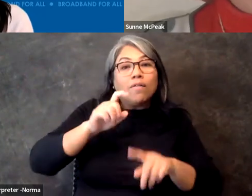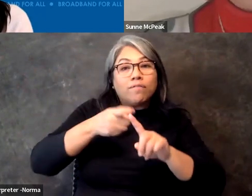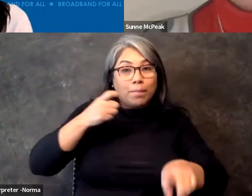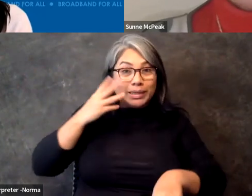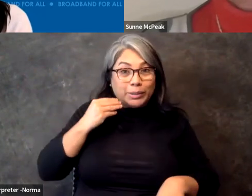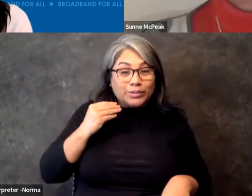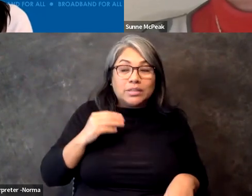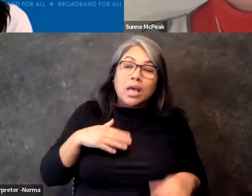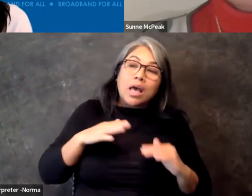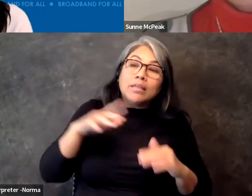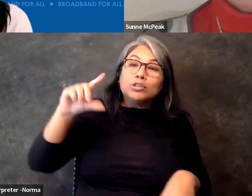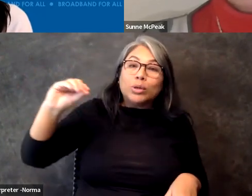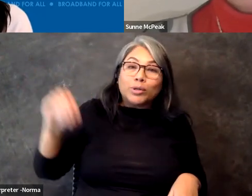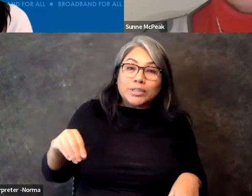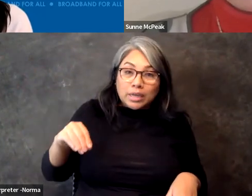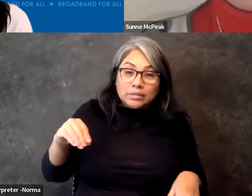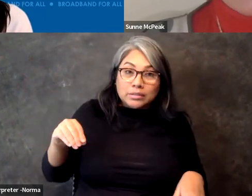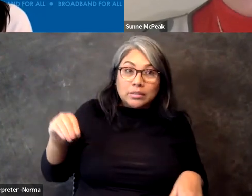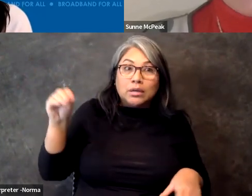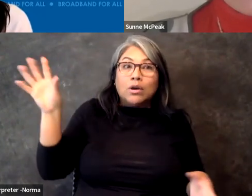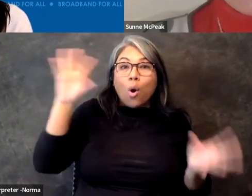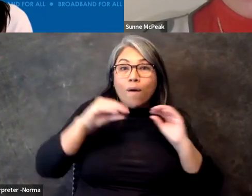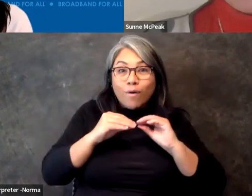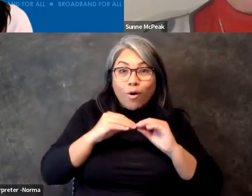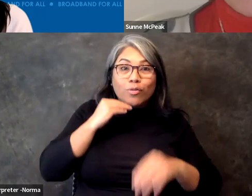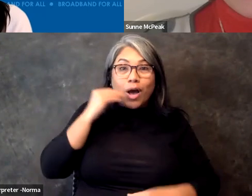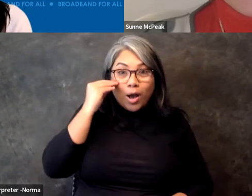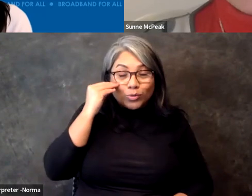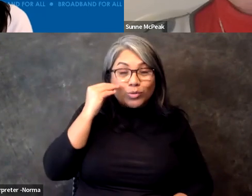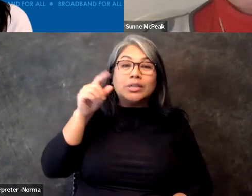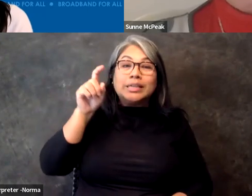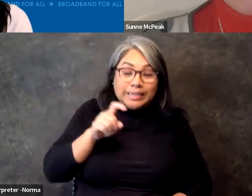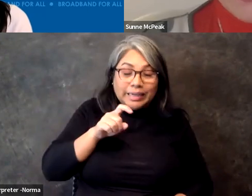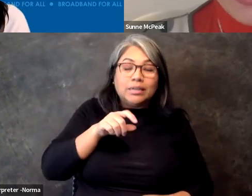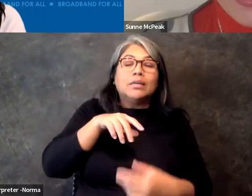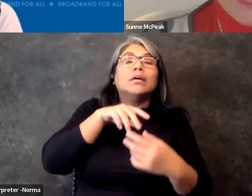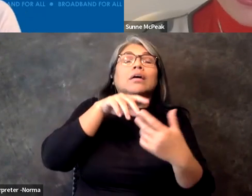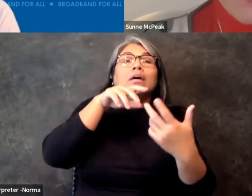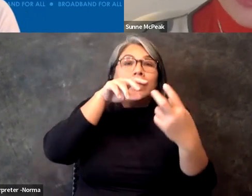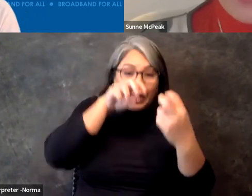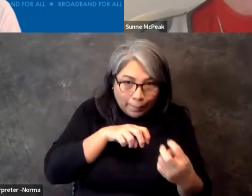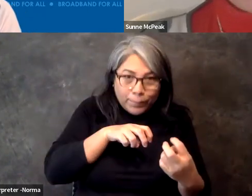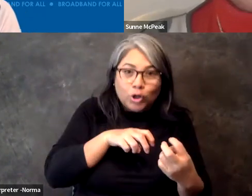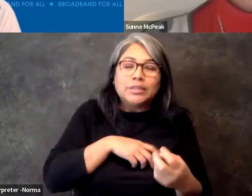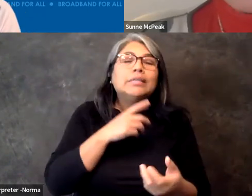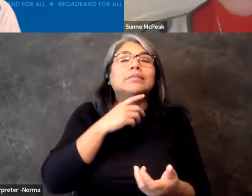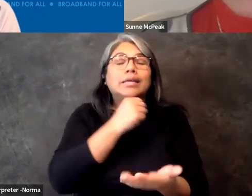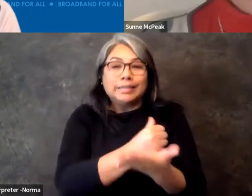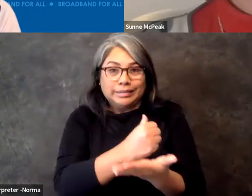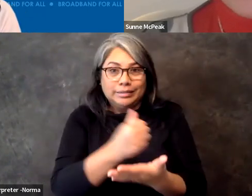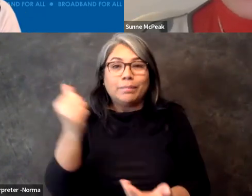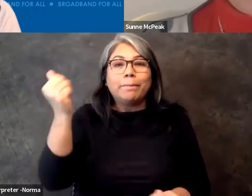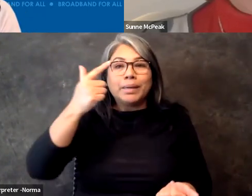least 20% of all those households need in person assistance because of one reason or another,